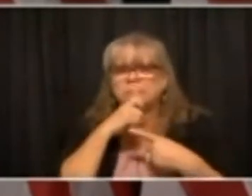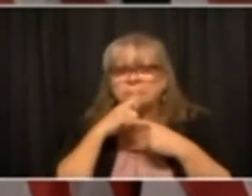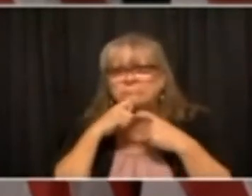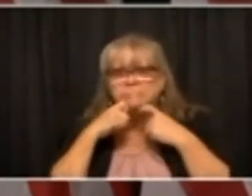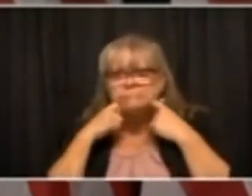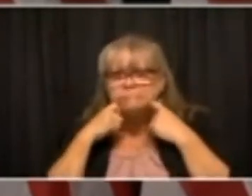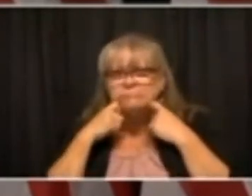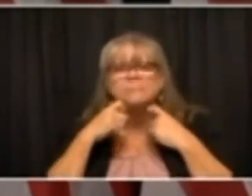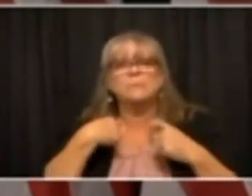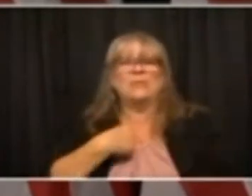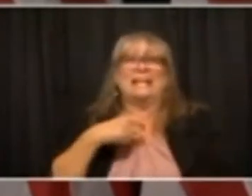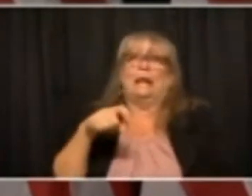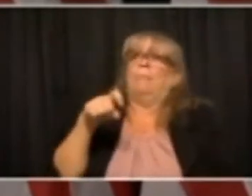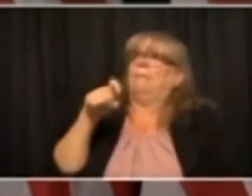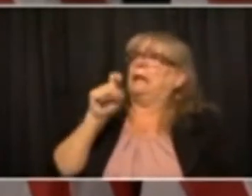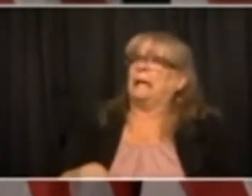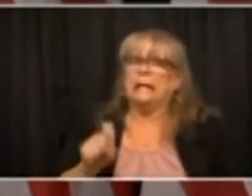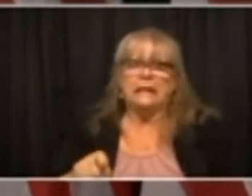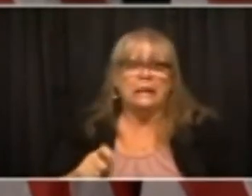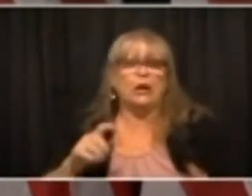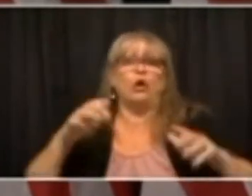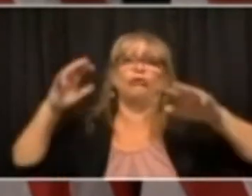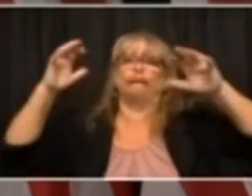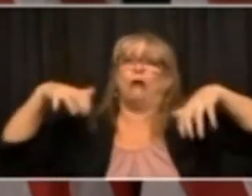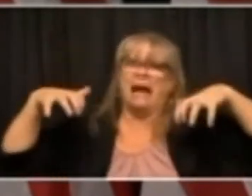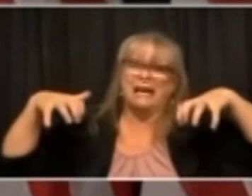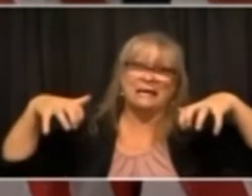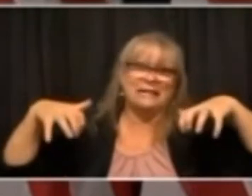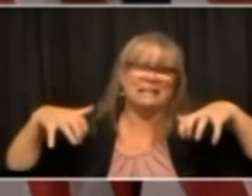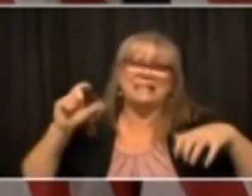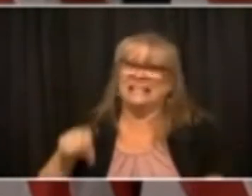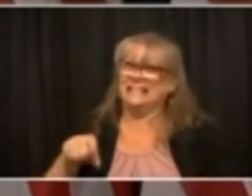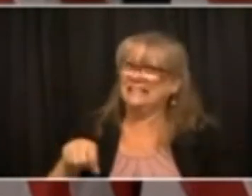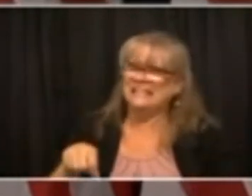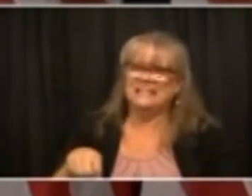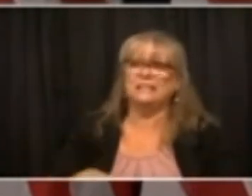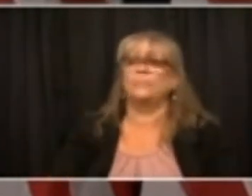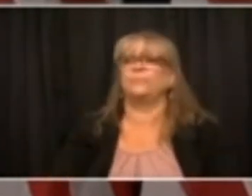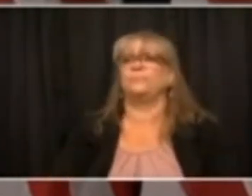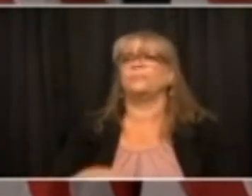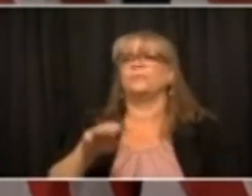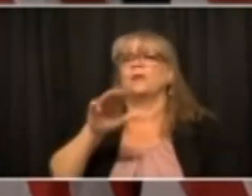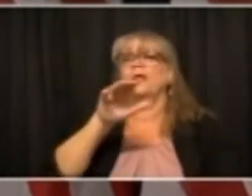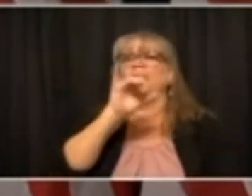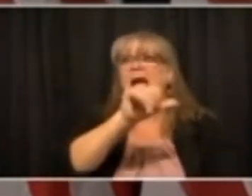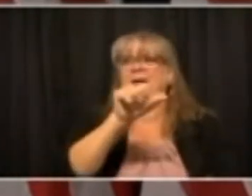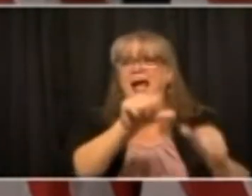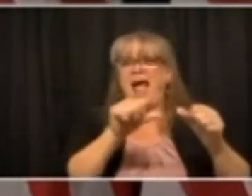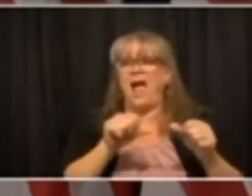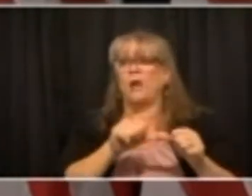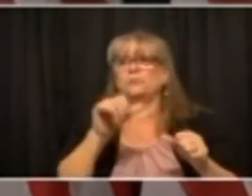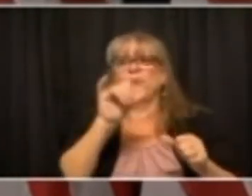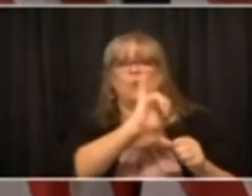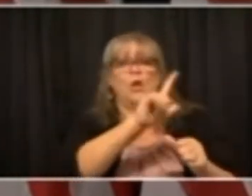rain but for communities that are facing fire it's really important for individual families to have an